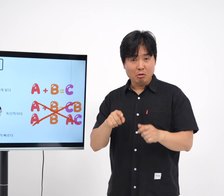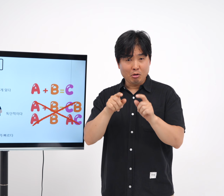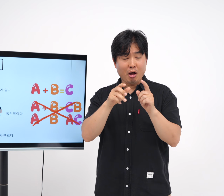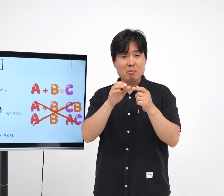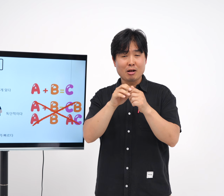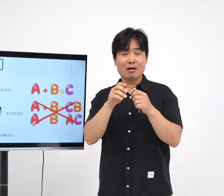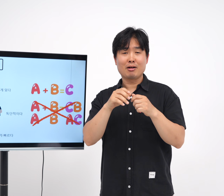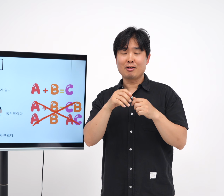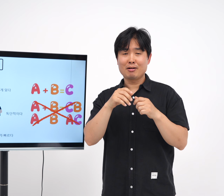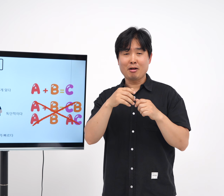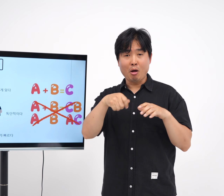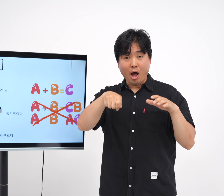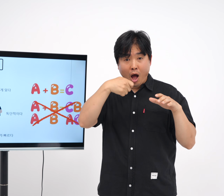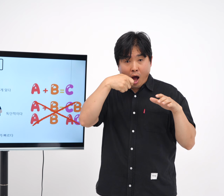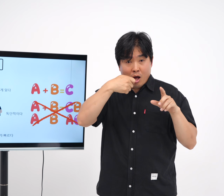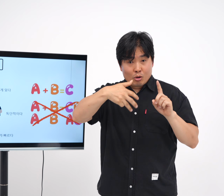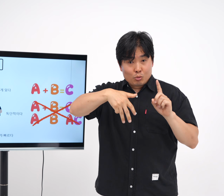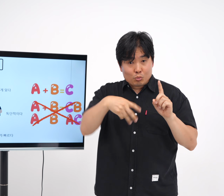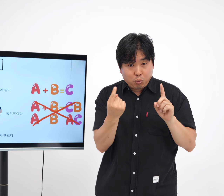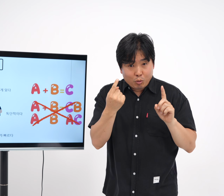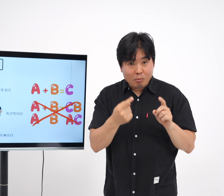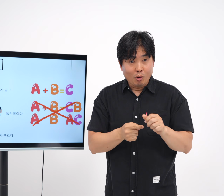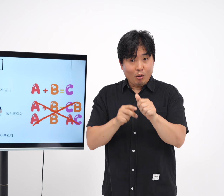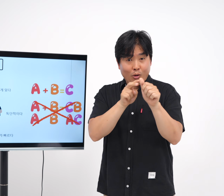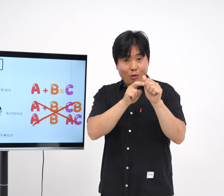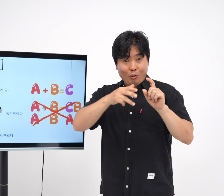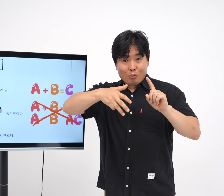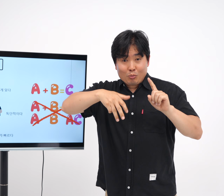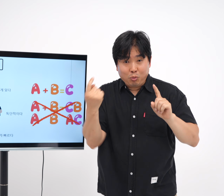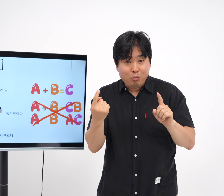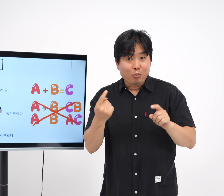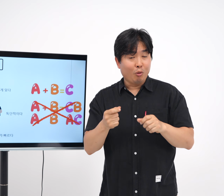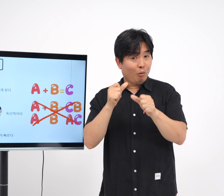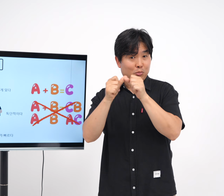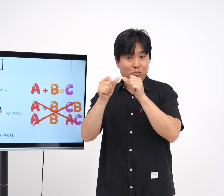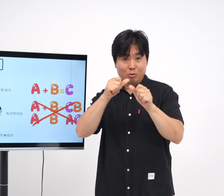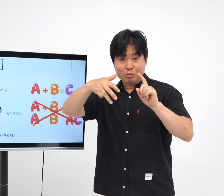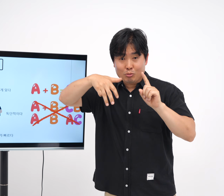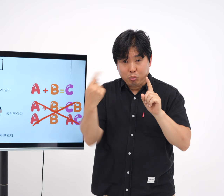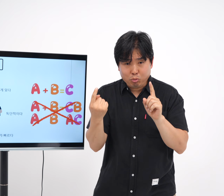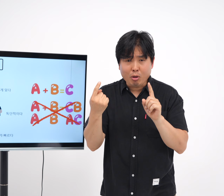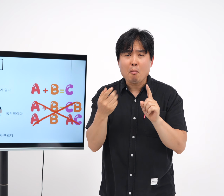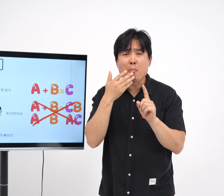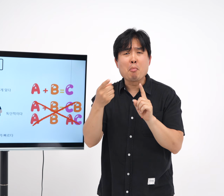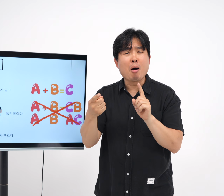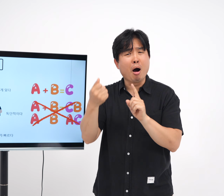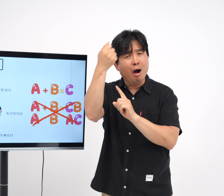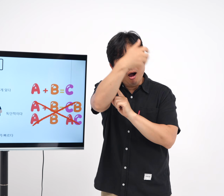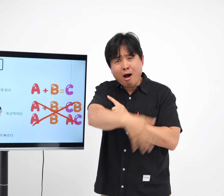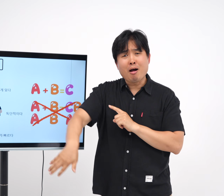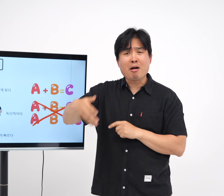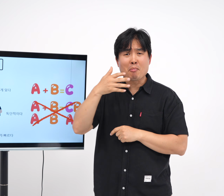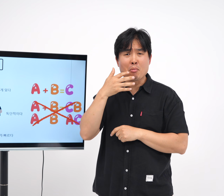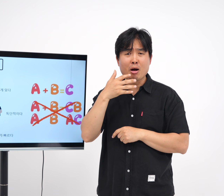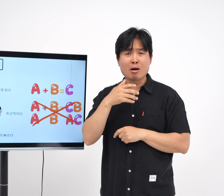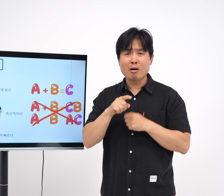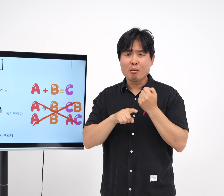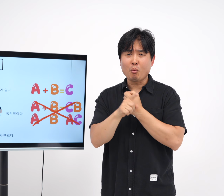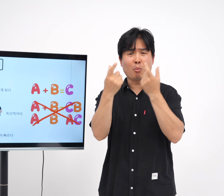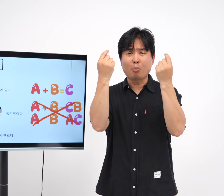There are expressions such as “eat quickly,” “information is fast,” and “rumors are fast.” When the sign word “1 second” is combined and used in